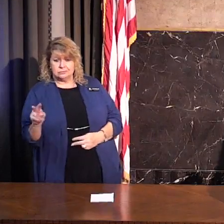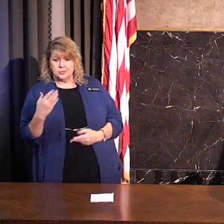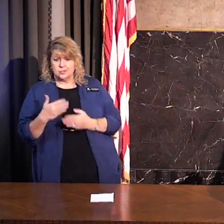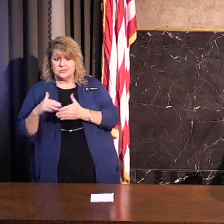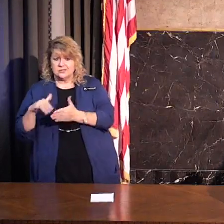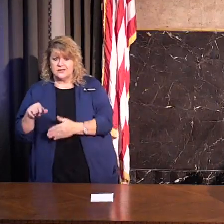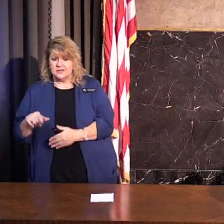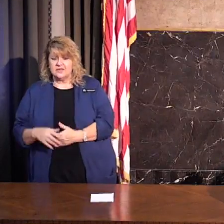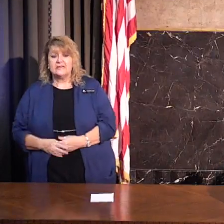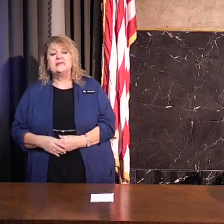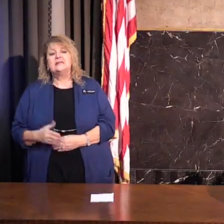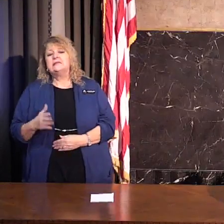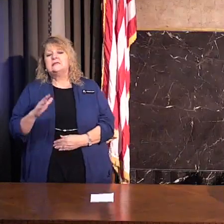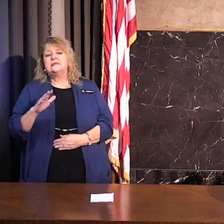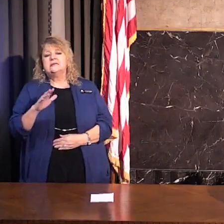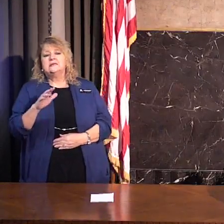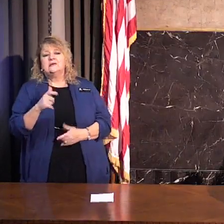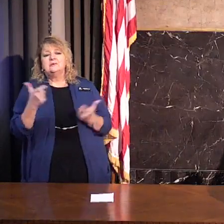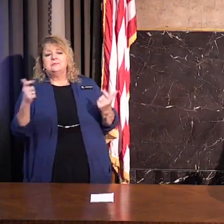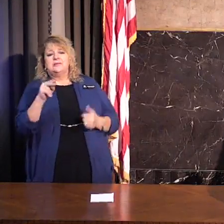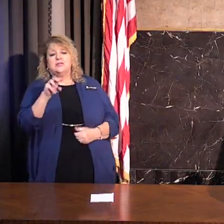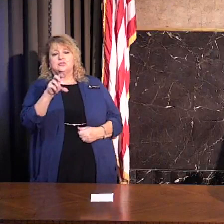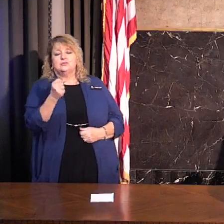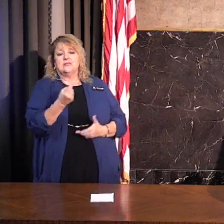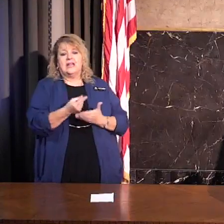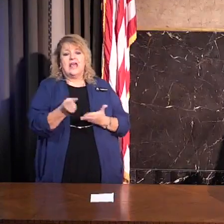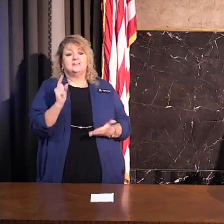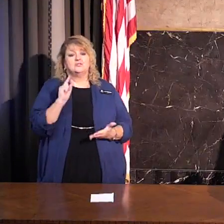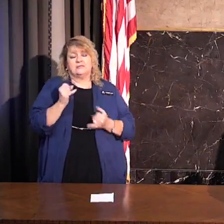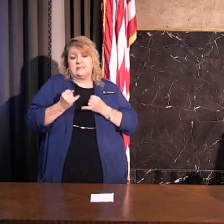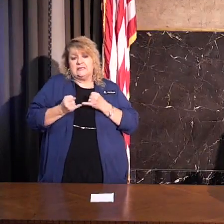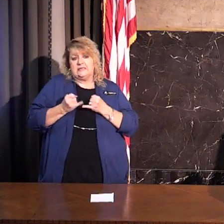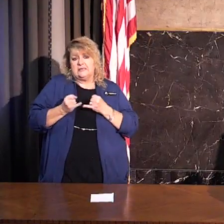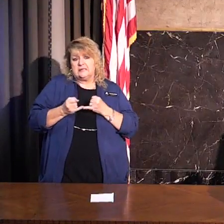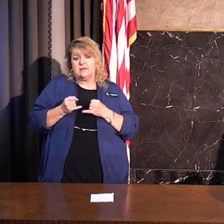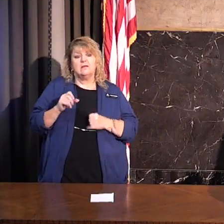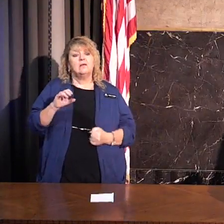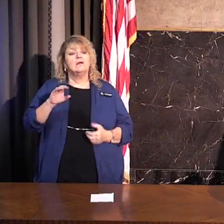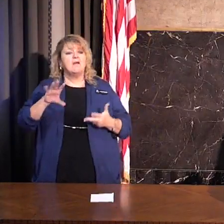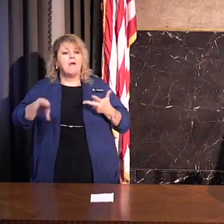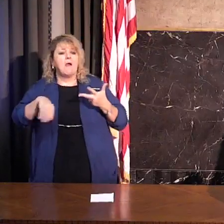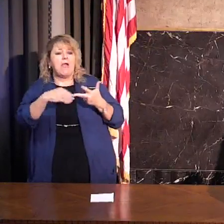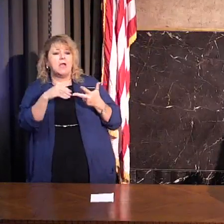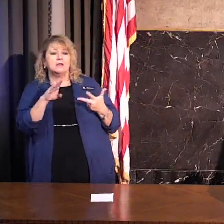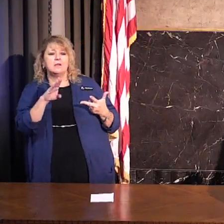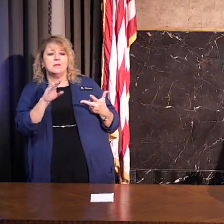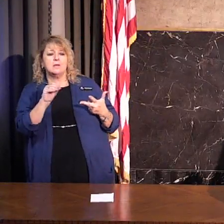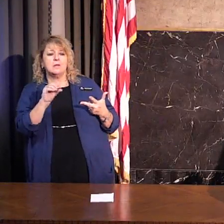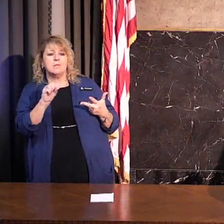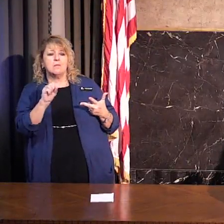big news. Um at the end of last week is the availability of